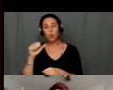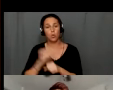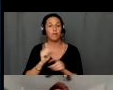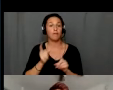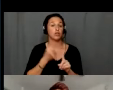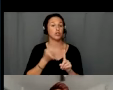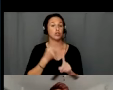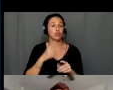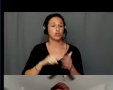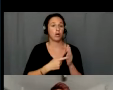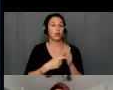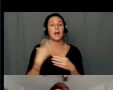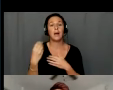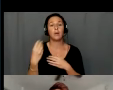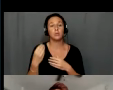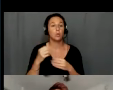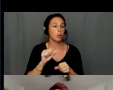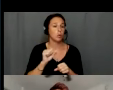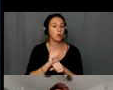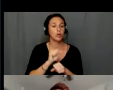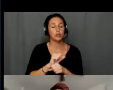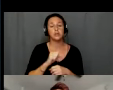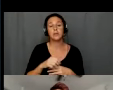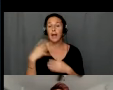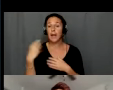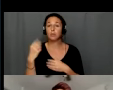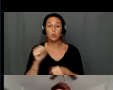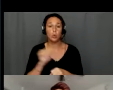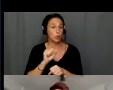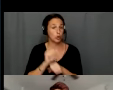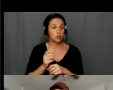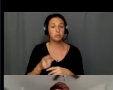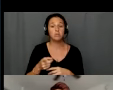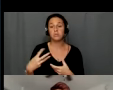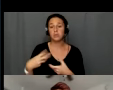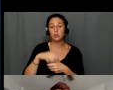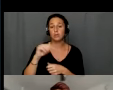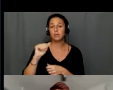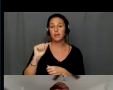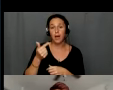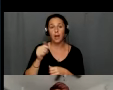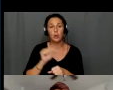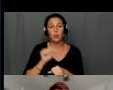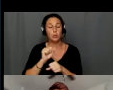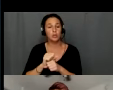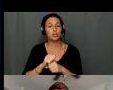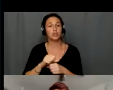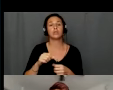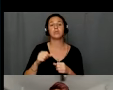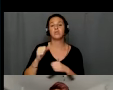Next slide, outdoor workers, including Ag workers and construction workers. among other